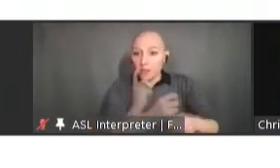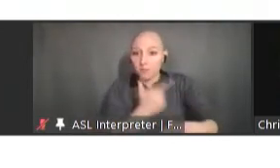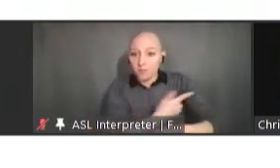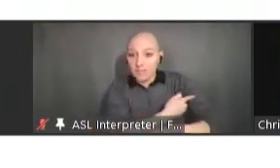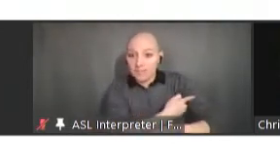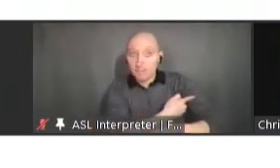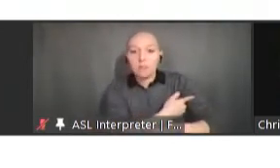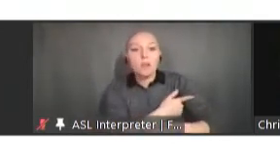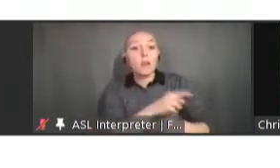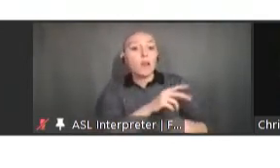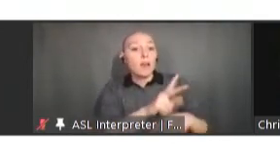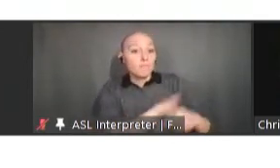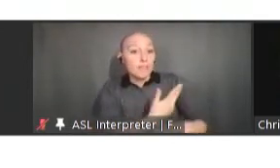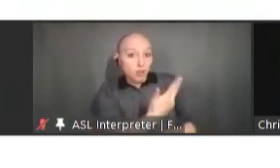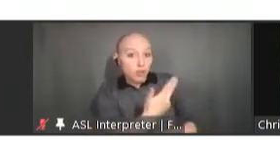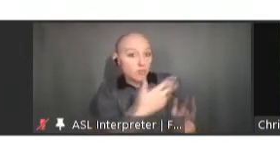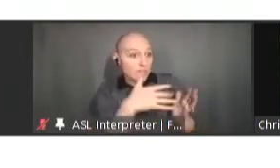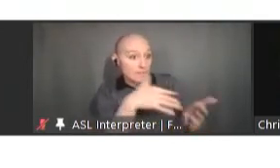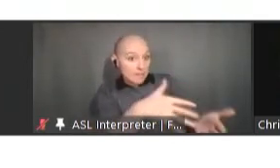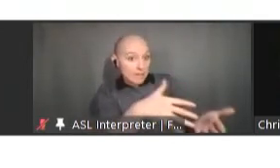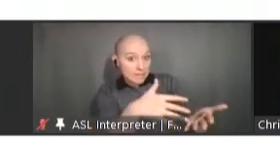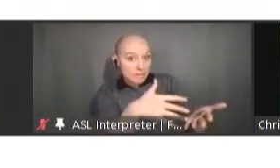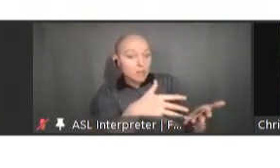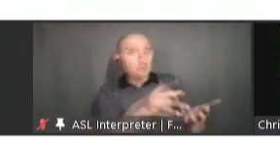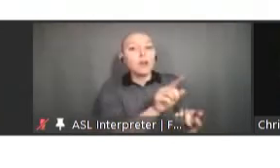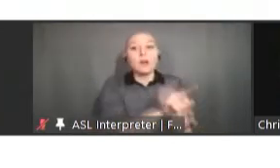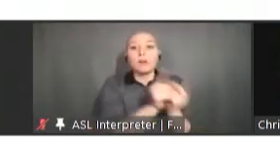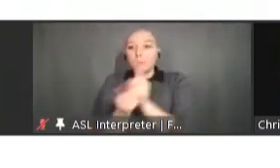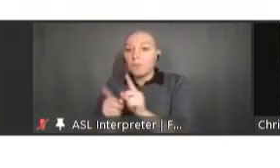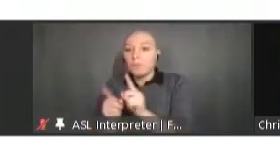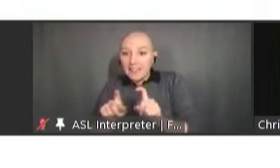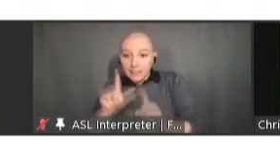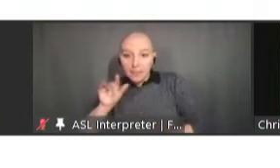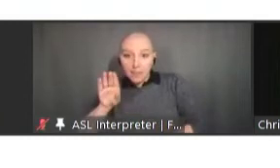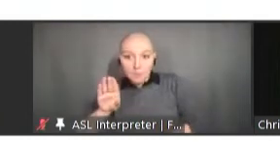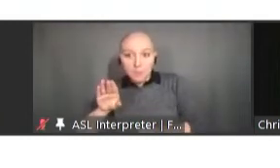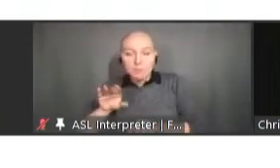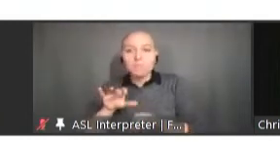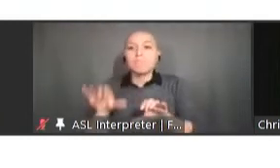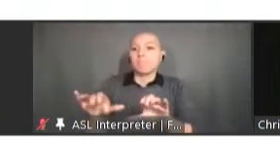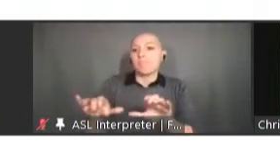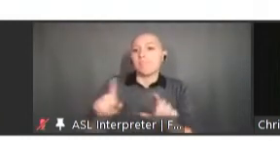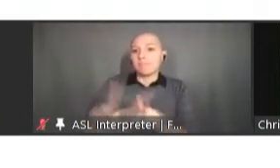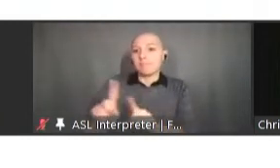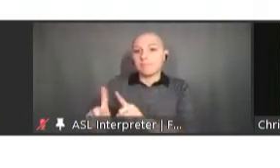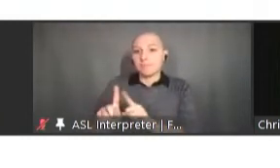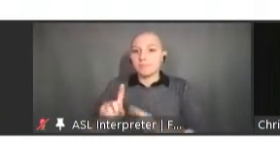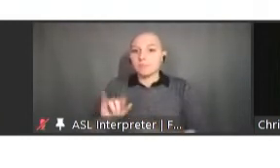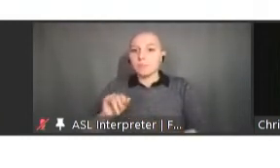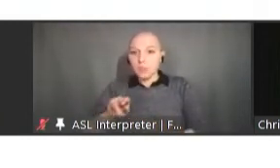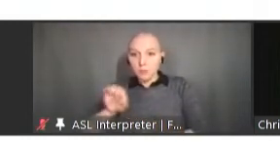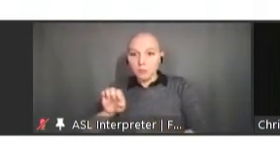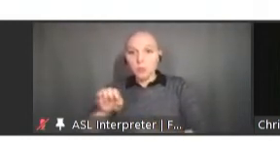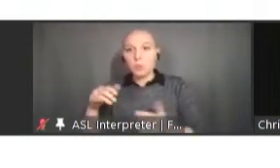studies to testing labs to conduct a variety of immune assays including binding antibody assays,